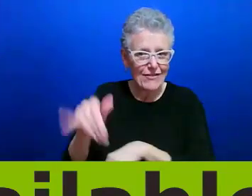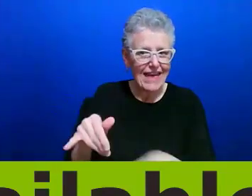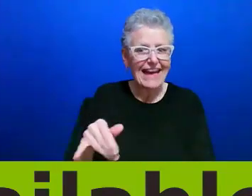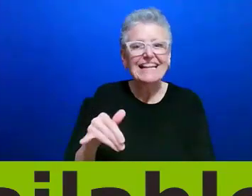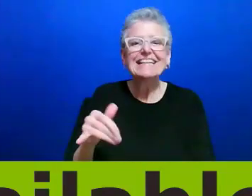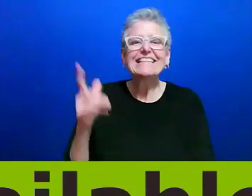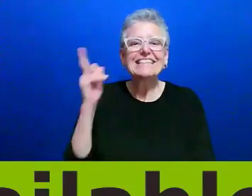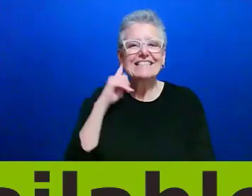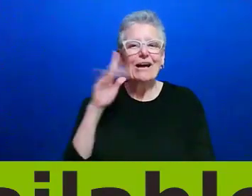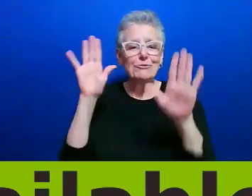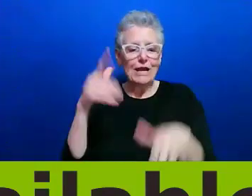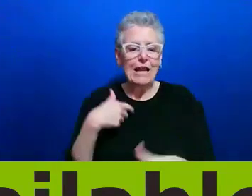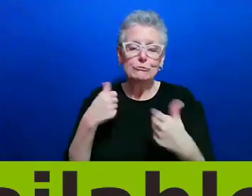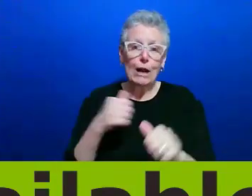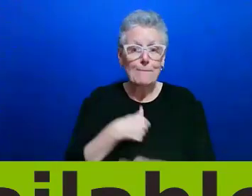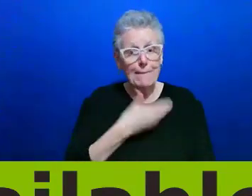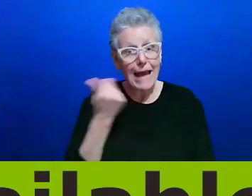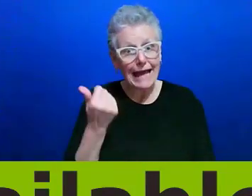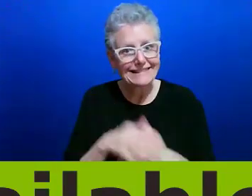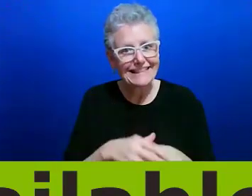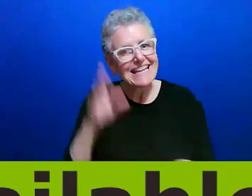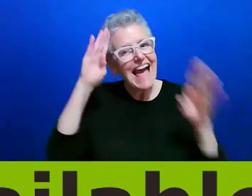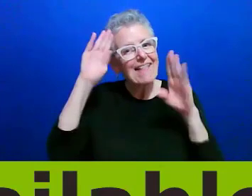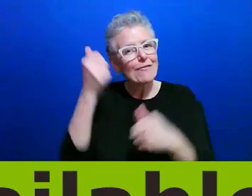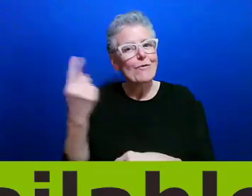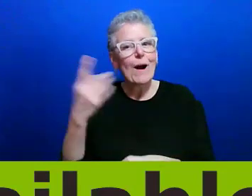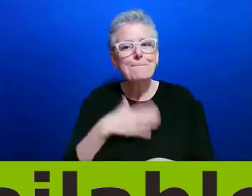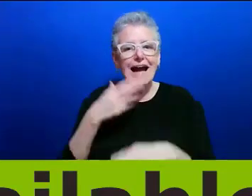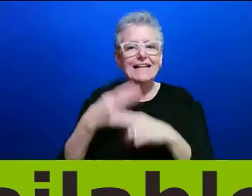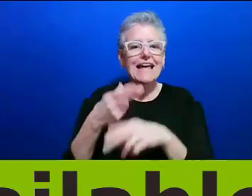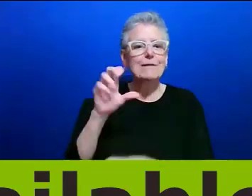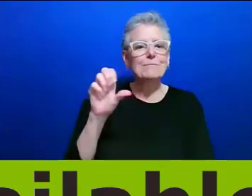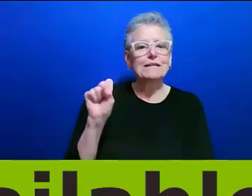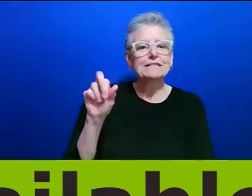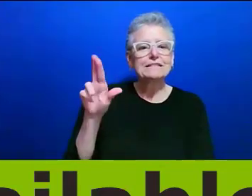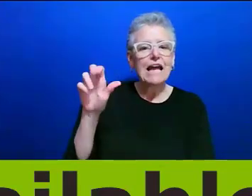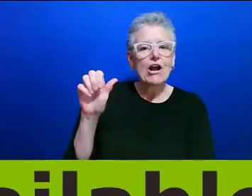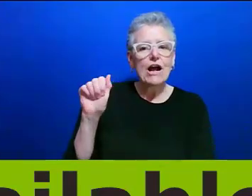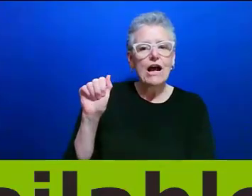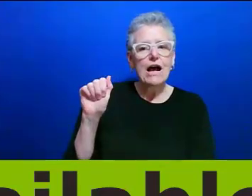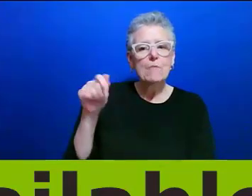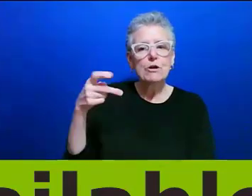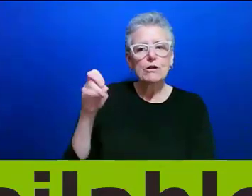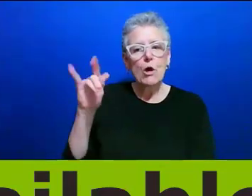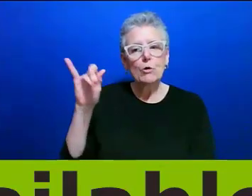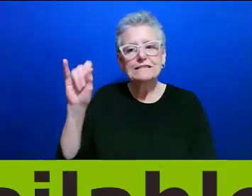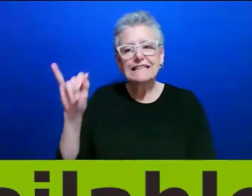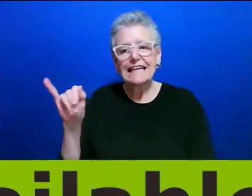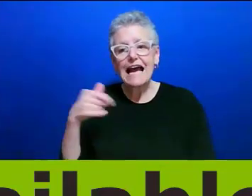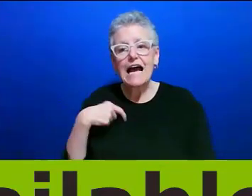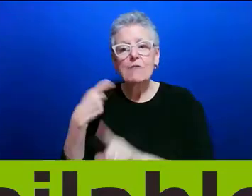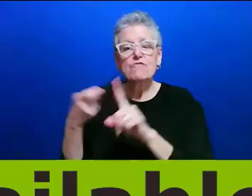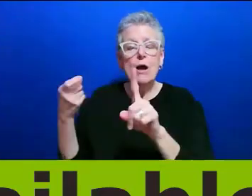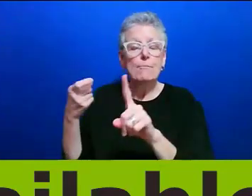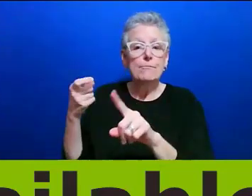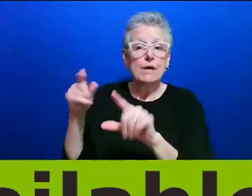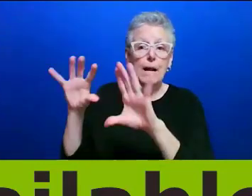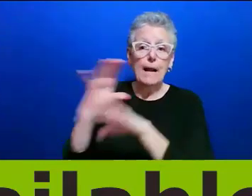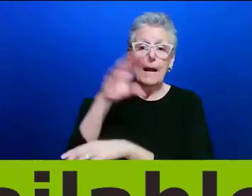I will do my best. So. Hi everyone. My name is Sara Pericolosi. I am from Alt+Shift and one of the things that I loved hearing